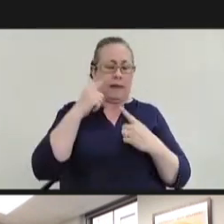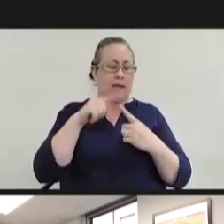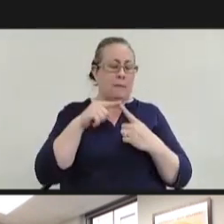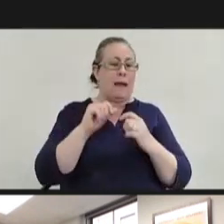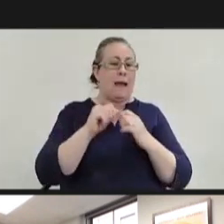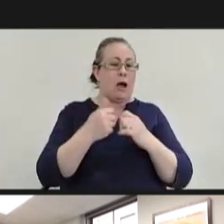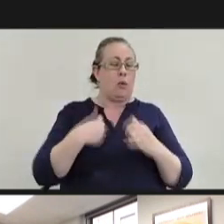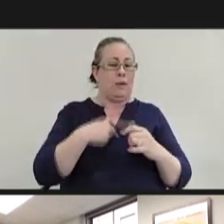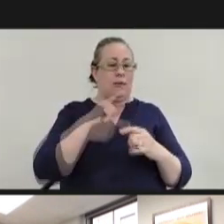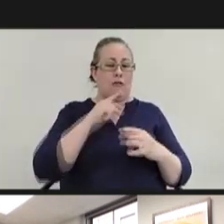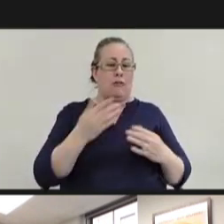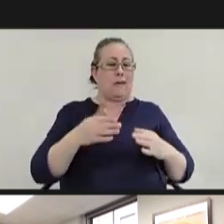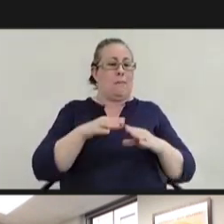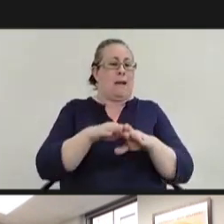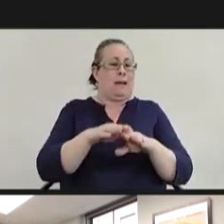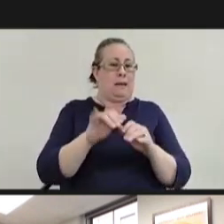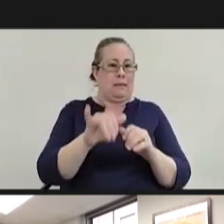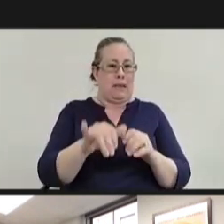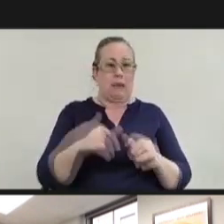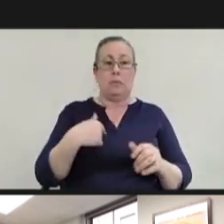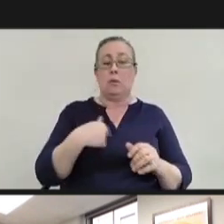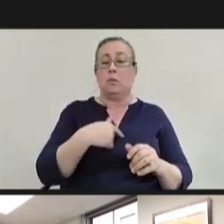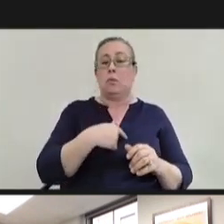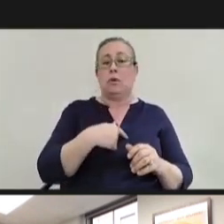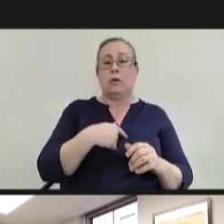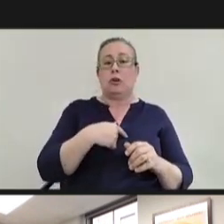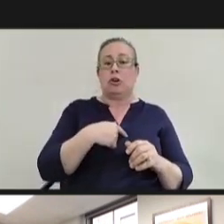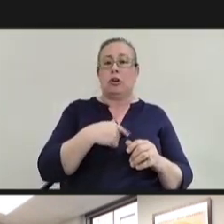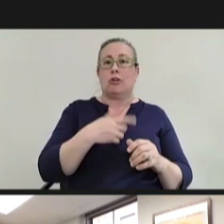we're not in the-- we're sort of, you know, passing back and forth, right. Like,